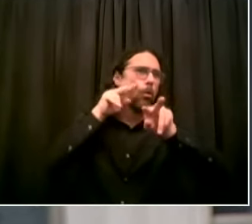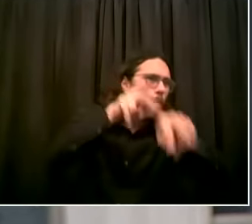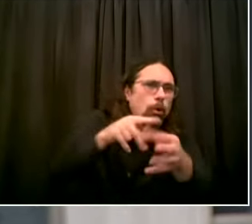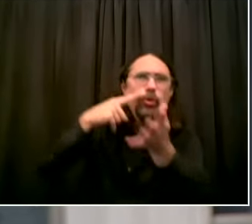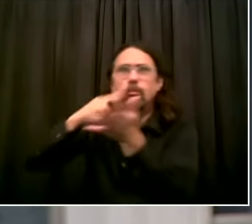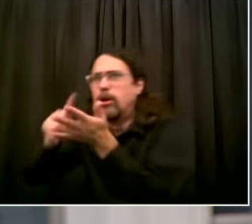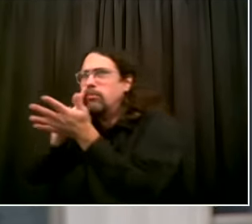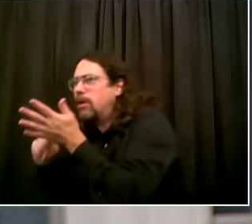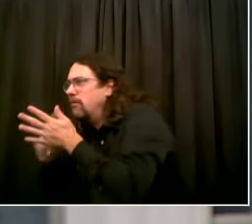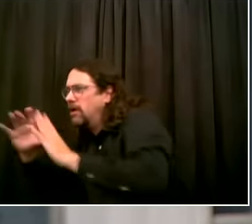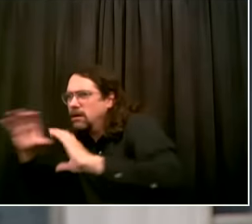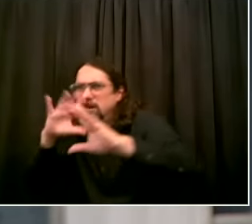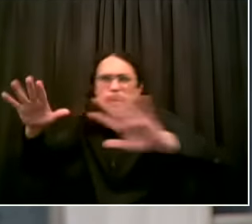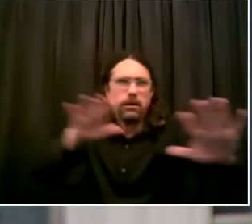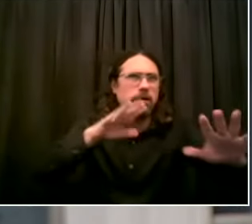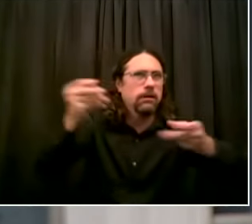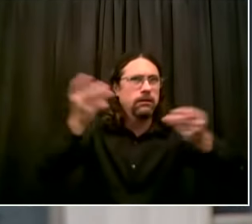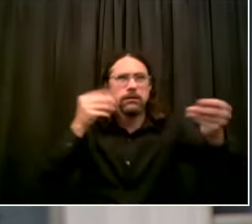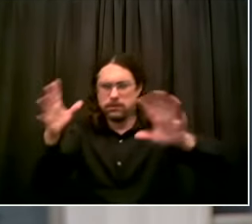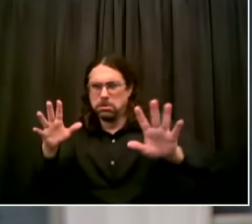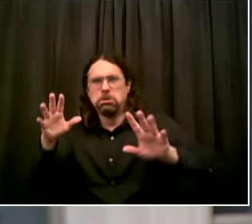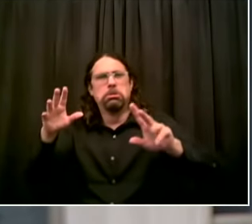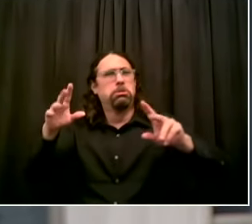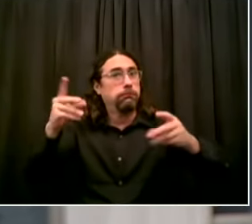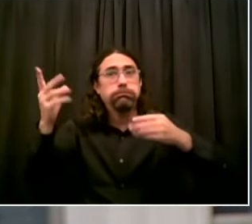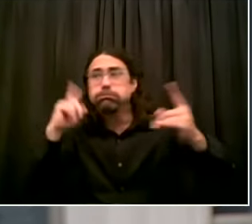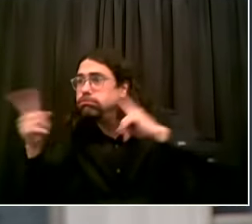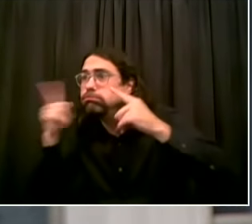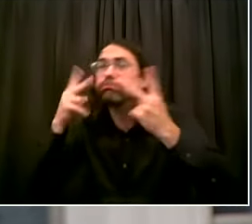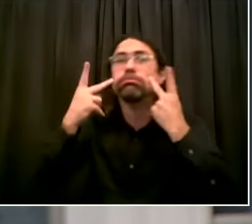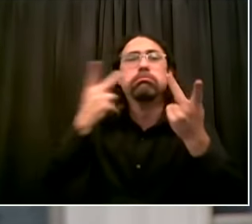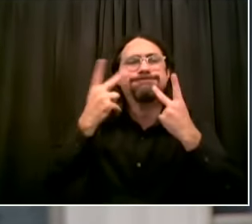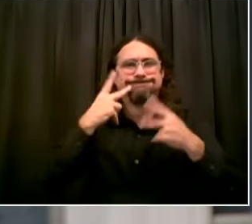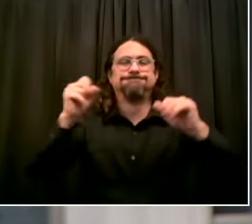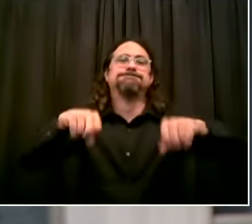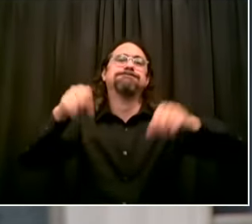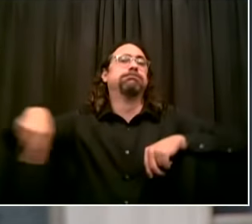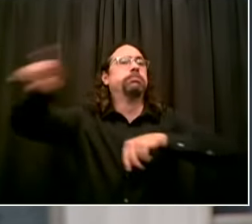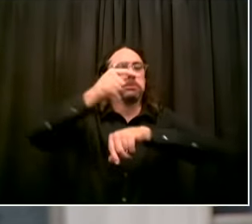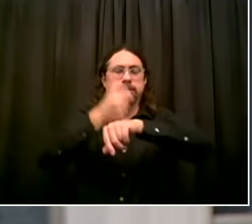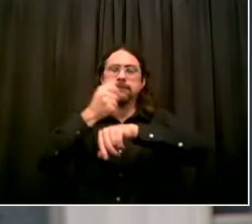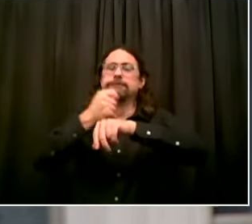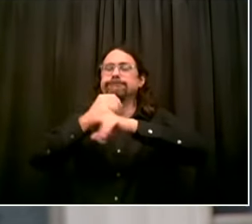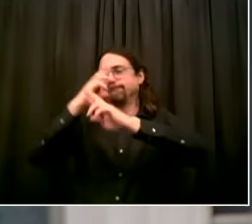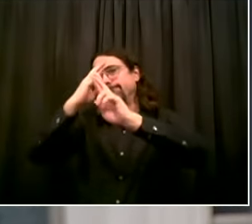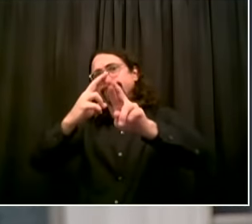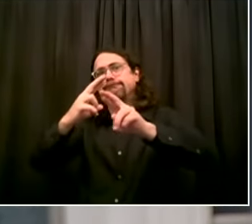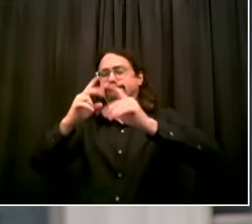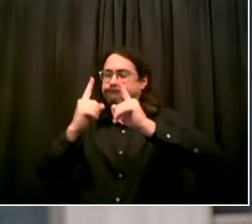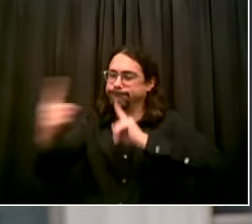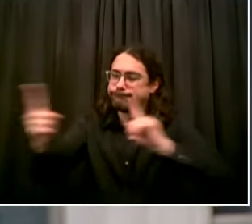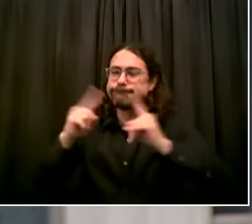TIME AND ENERGY HE PUT INTO WORKING WITH THE ORGANIZATIONS AND COMMUNITY LEADERS TO HELP GET THE MESSAGE OUT.